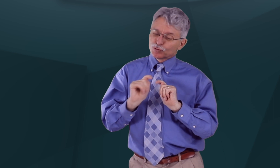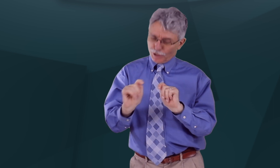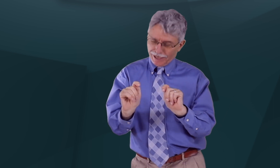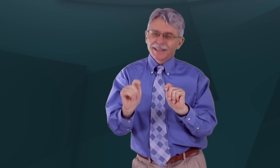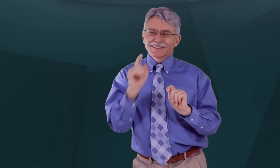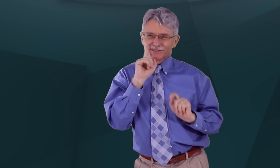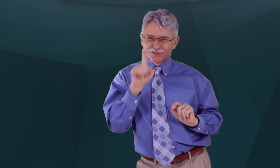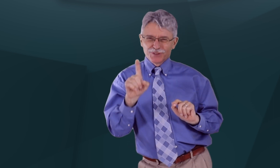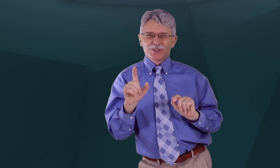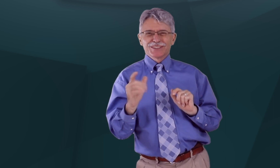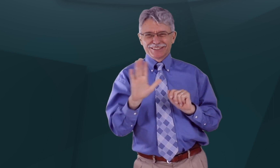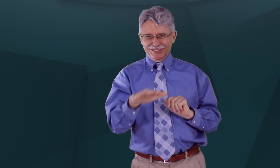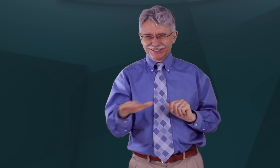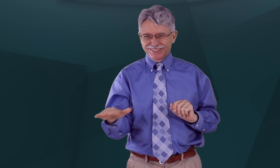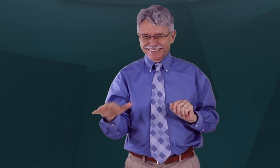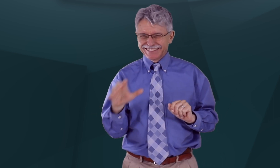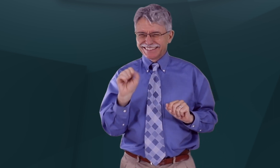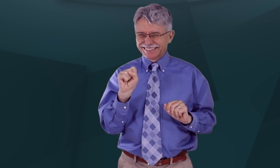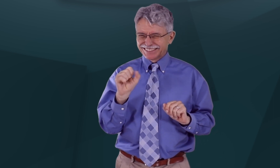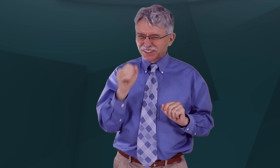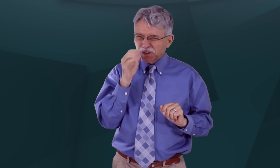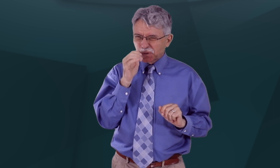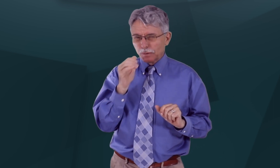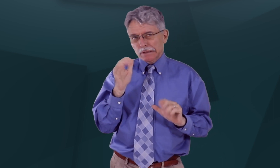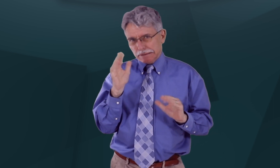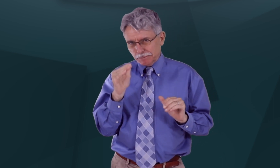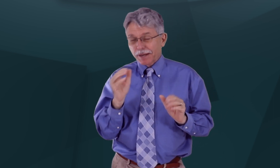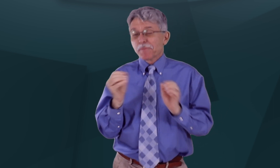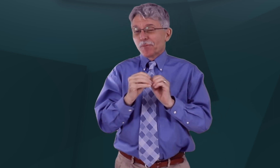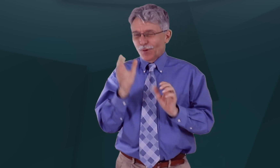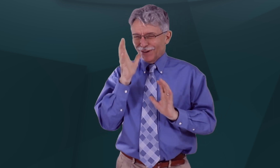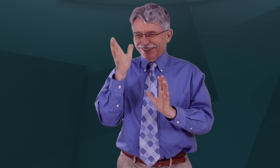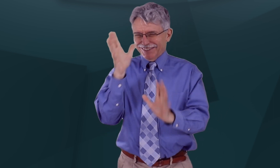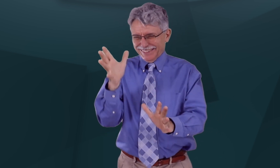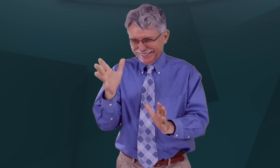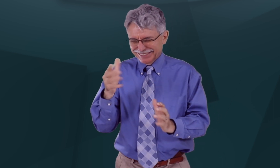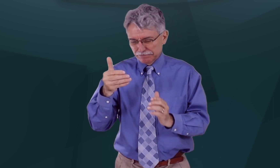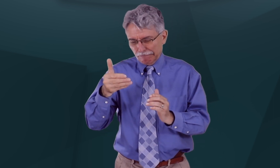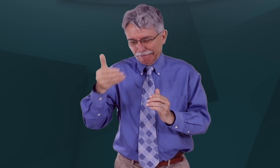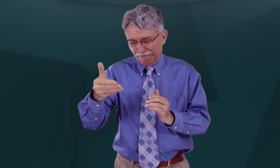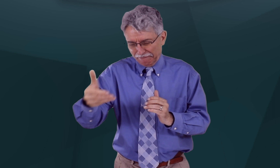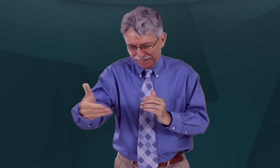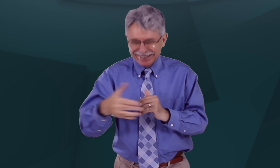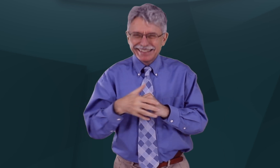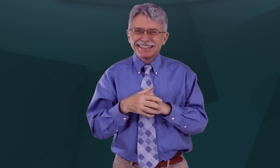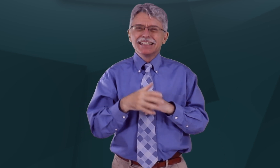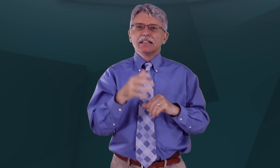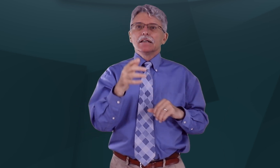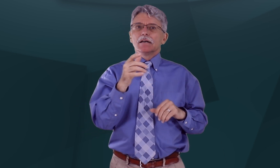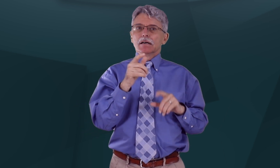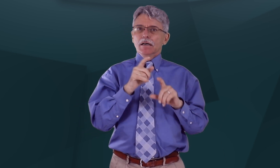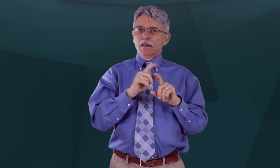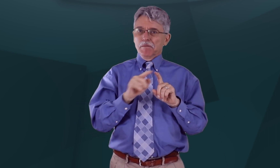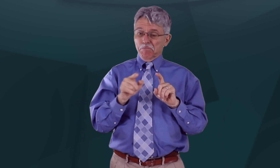but they're trying to have children. So we anticipate more grandchildren in the immediate future.